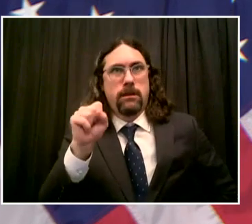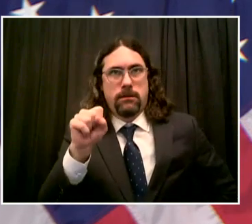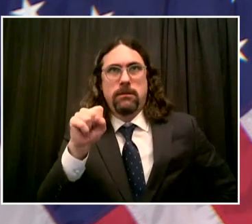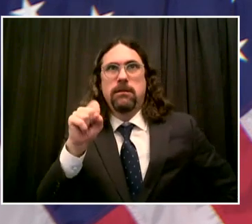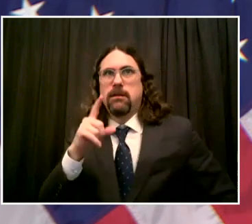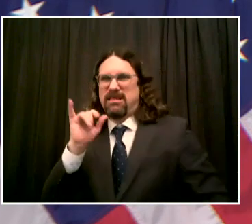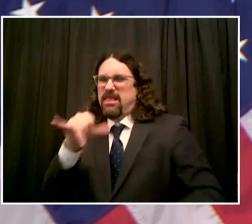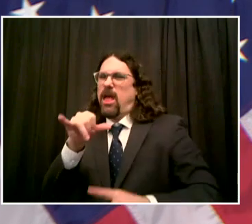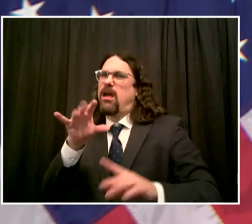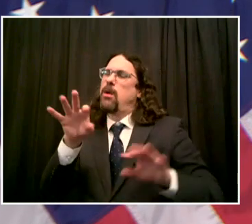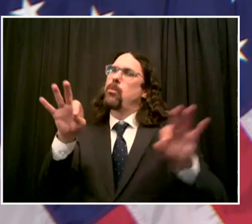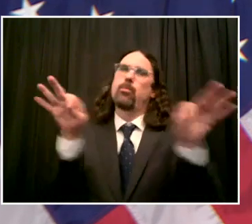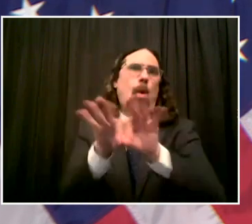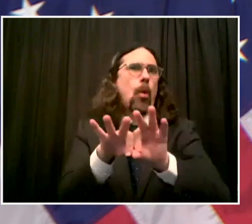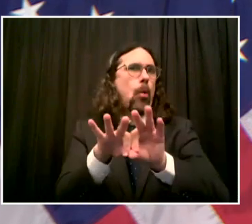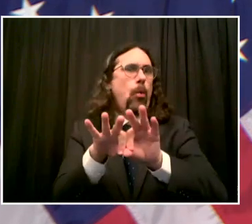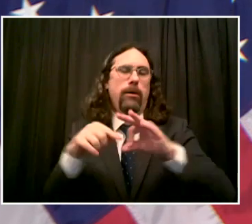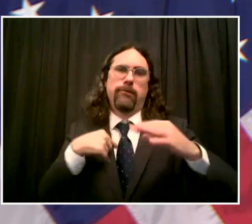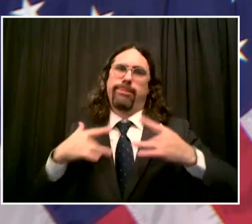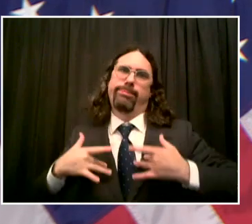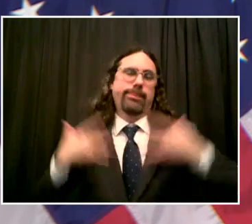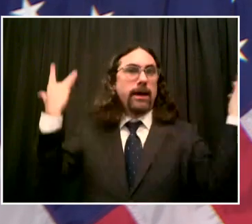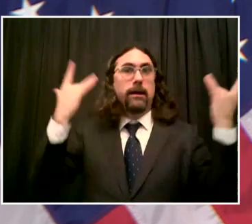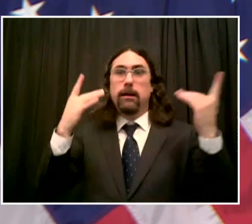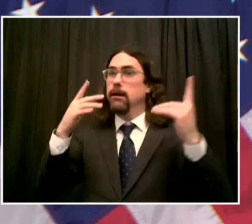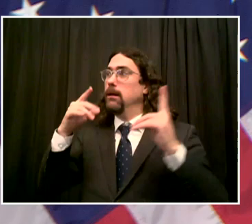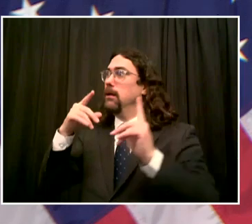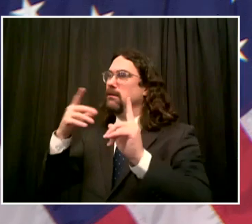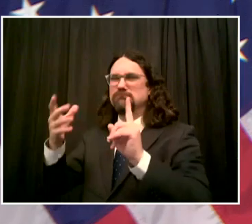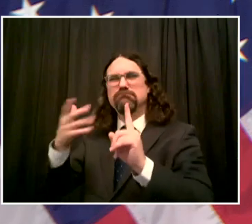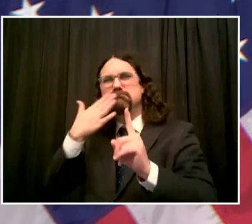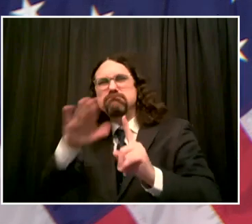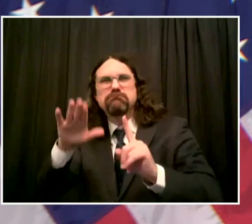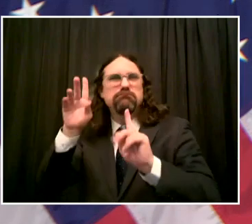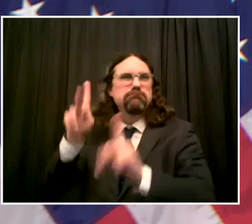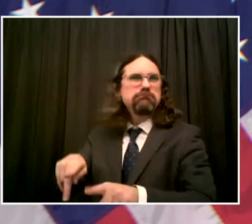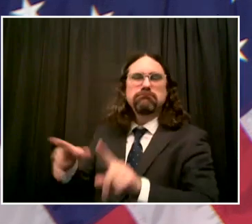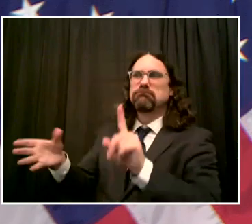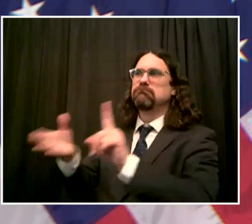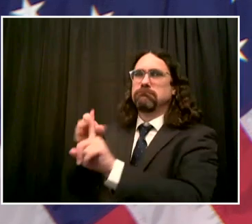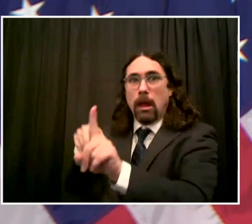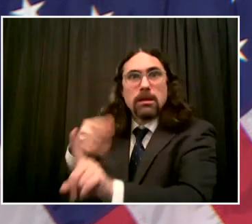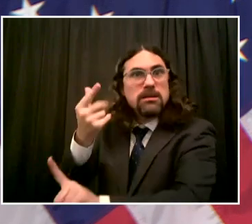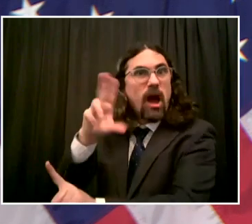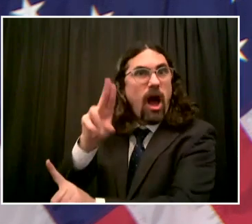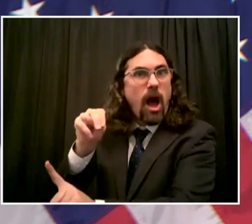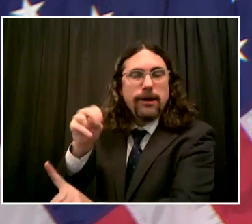DCIESONISAN D INBEG VERY FLUID. WHEN YOU TALK ABOUT THE USE OF